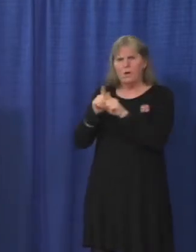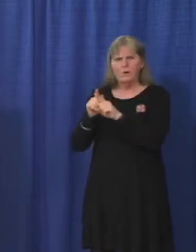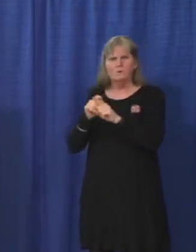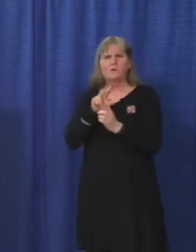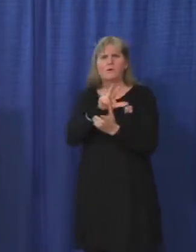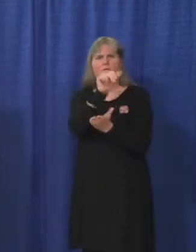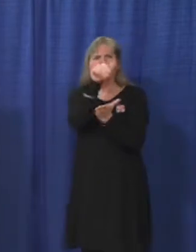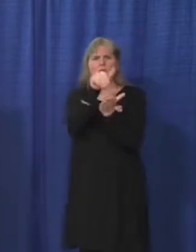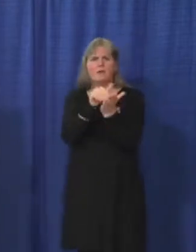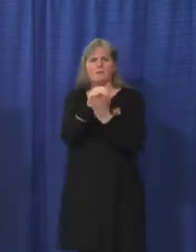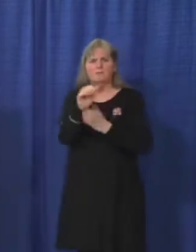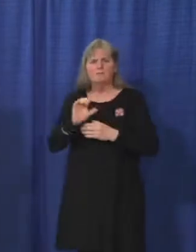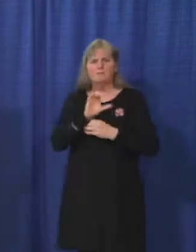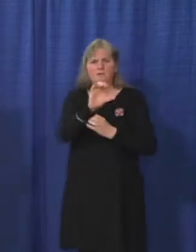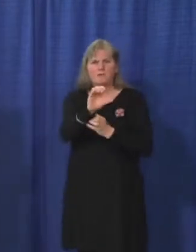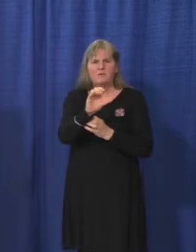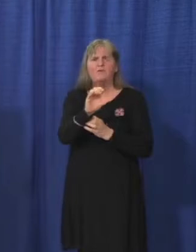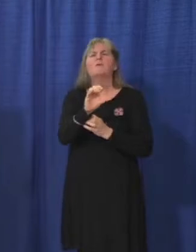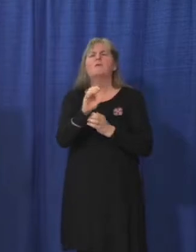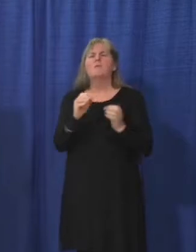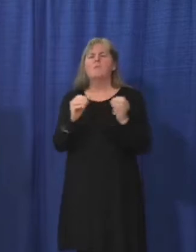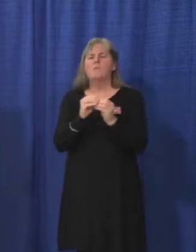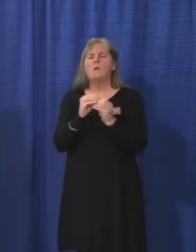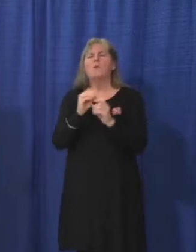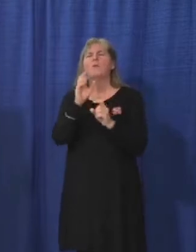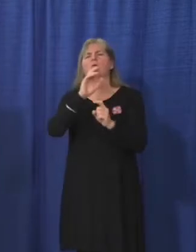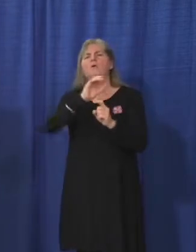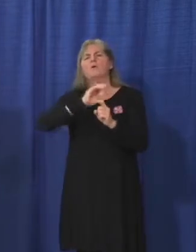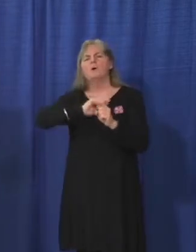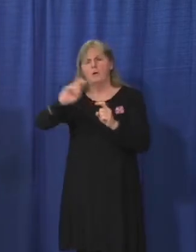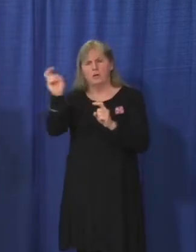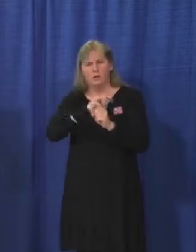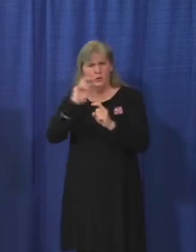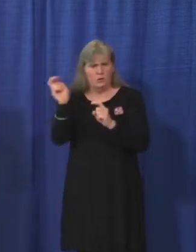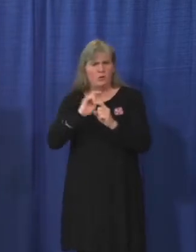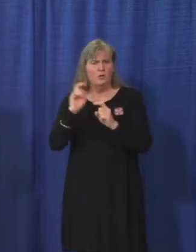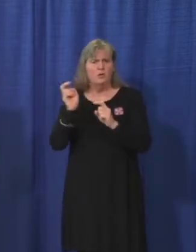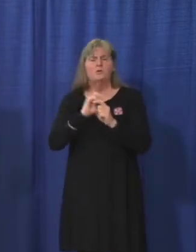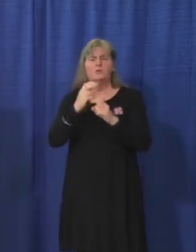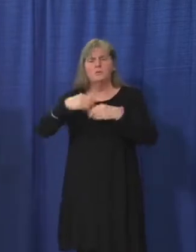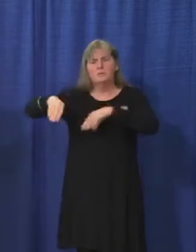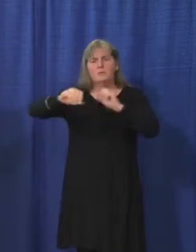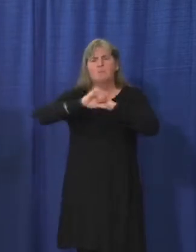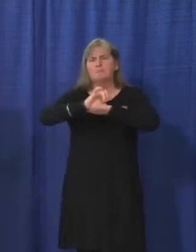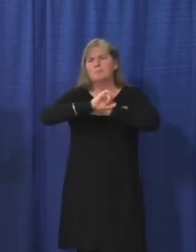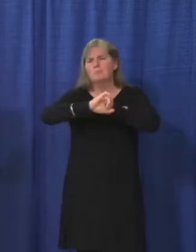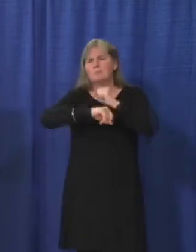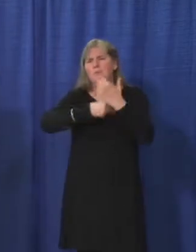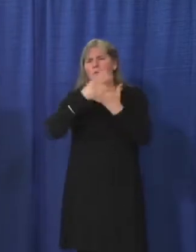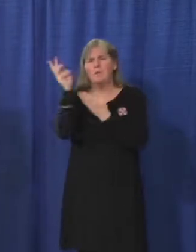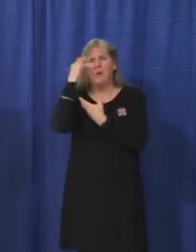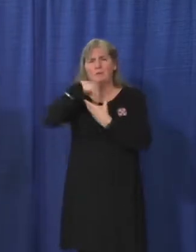tourism Cooperative marketing fund bring the total to $1 million. For Yukon restaurants and other businesses with a liquor